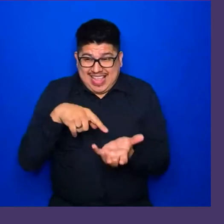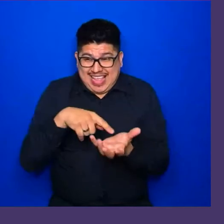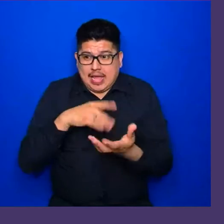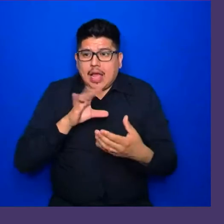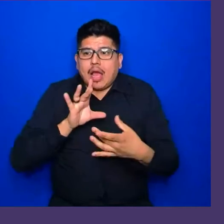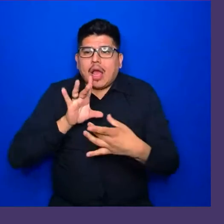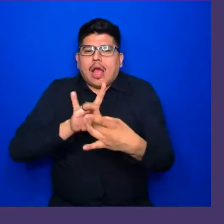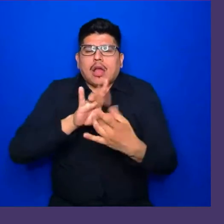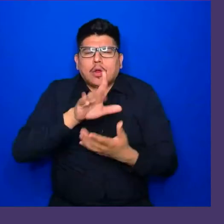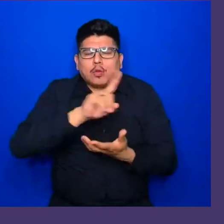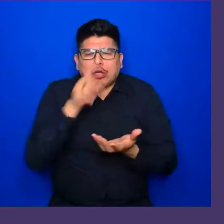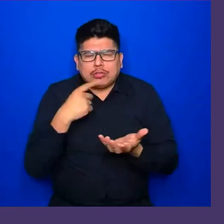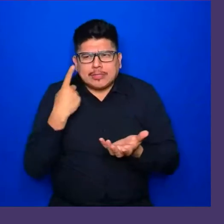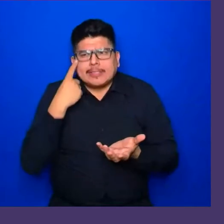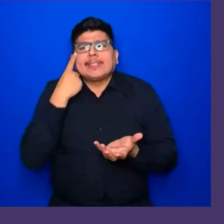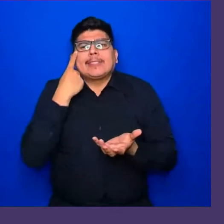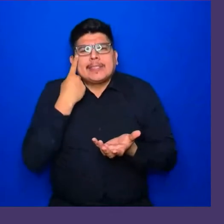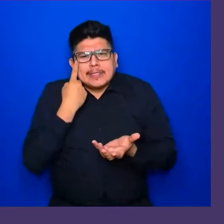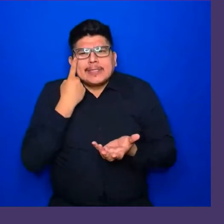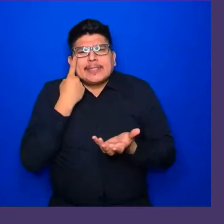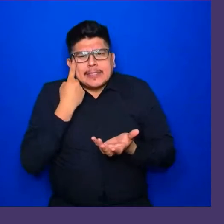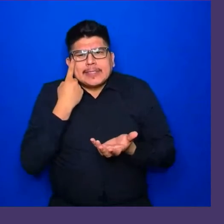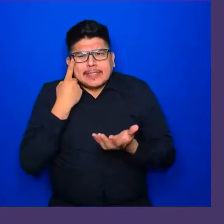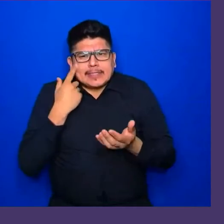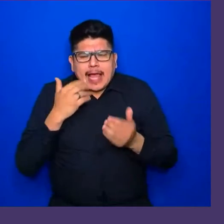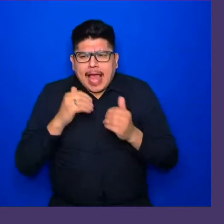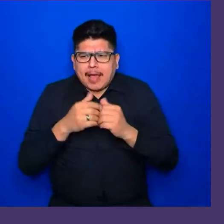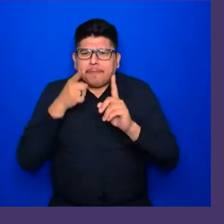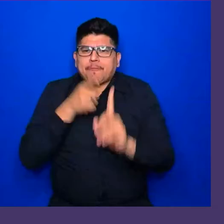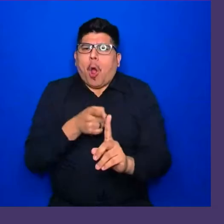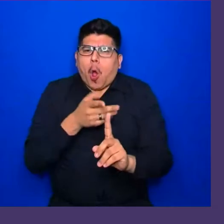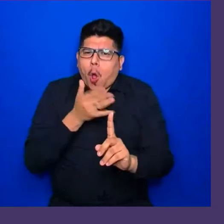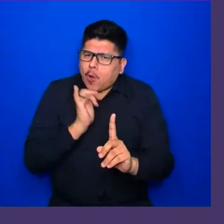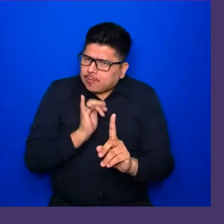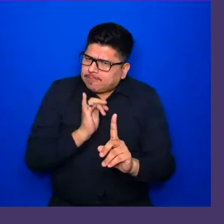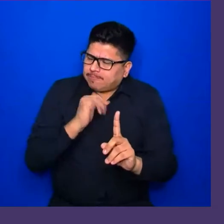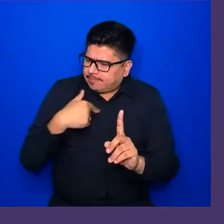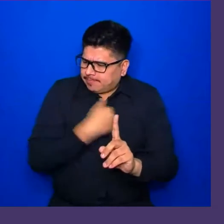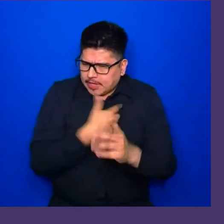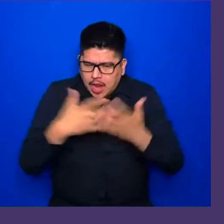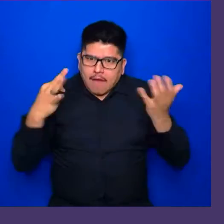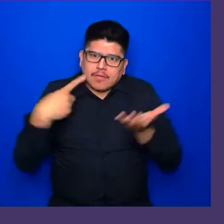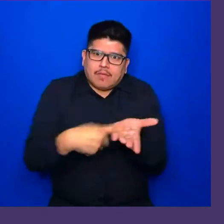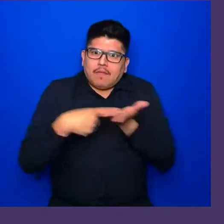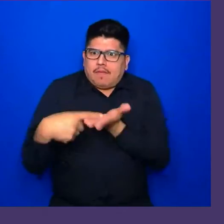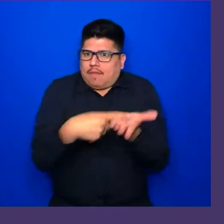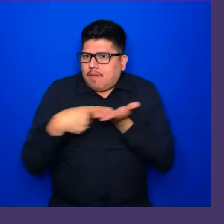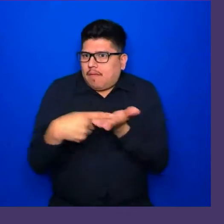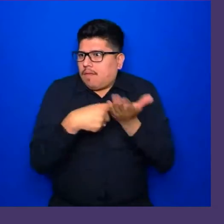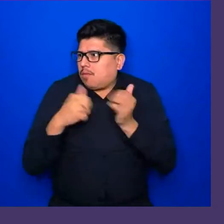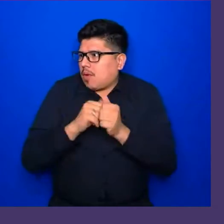And I've had many conversations with folks where I say, "Oh we need to bring more